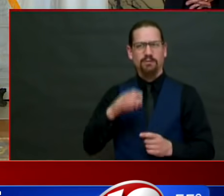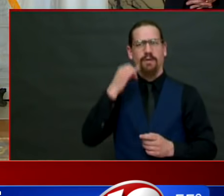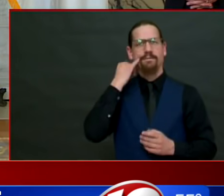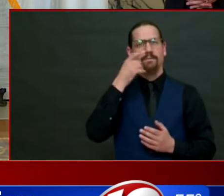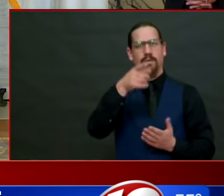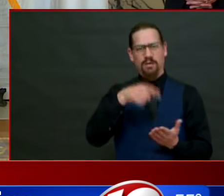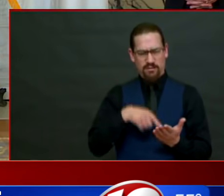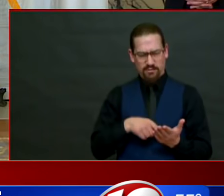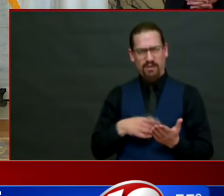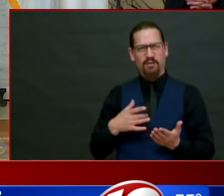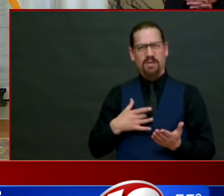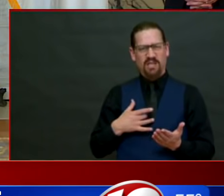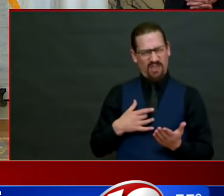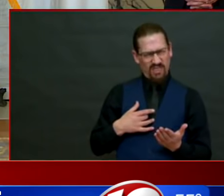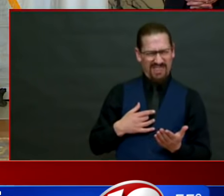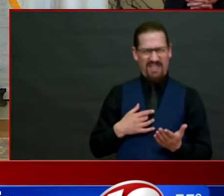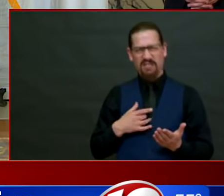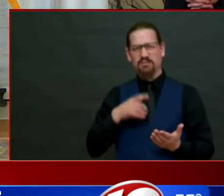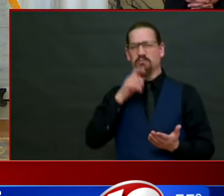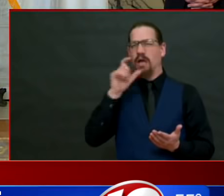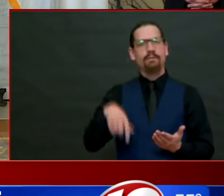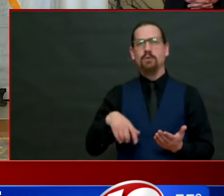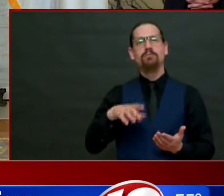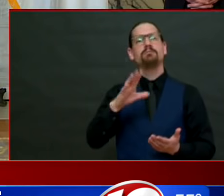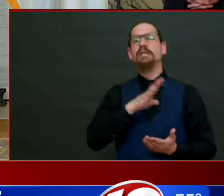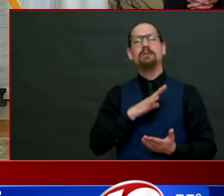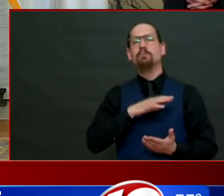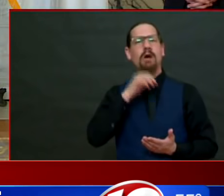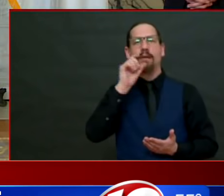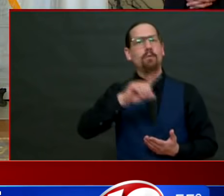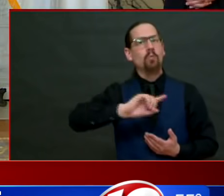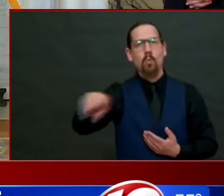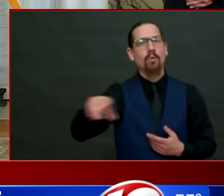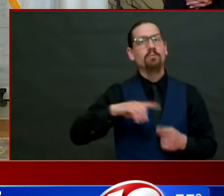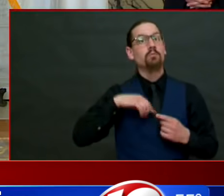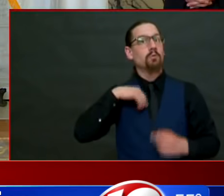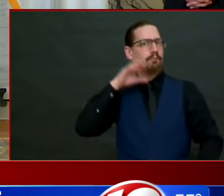YOU DON'T HAVE TO DO IT. IF YOU GET A LETTER AND YOU FEEL